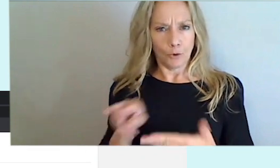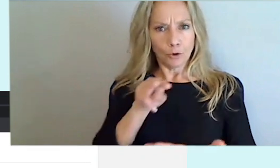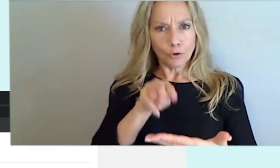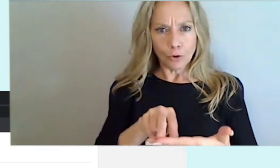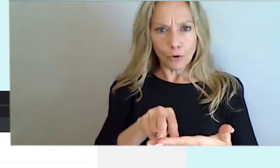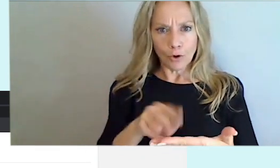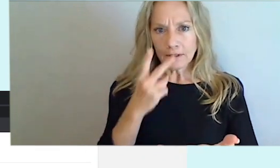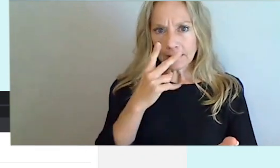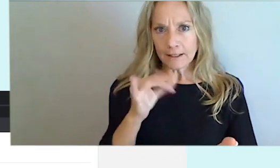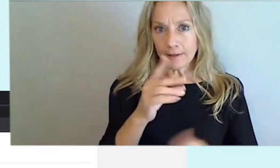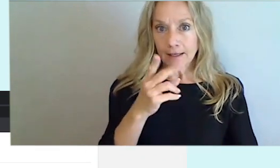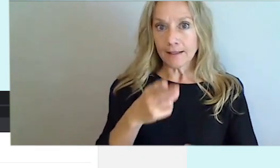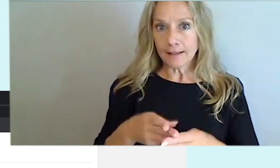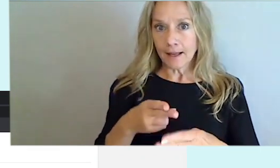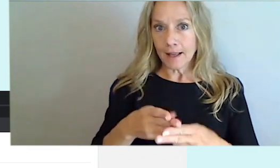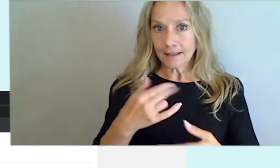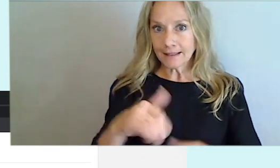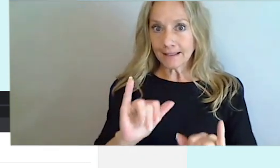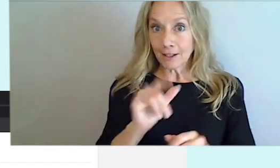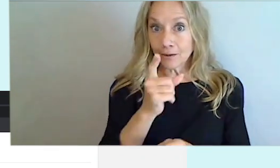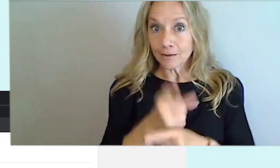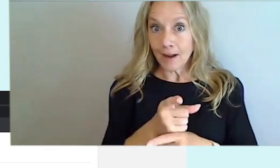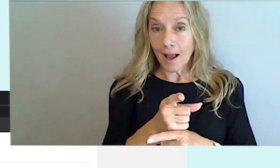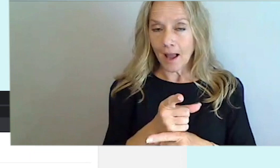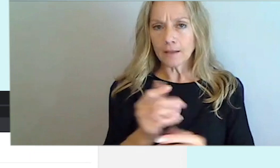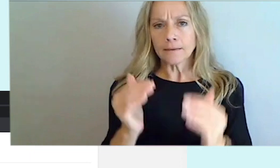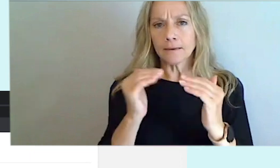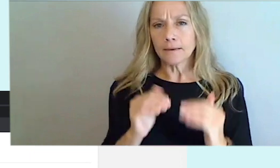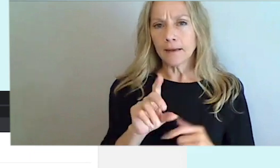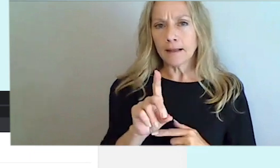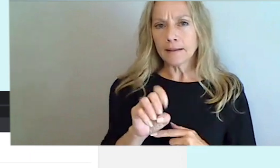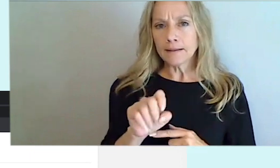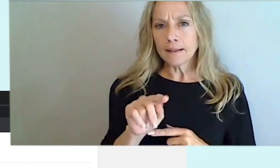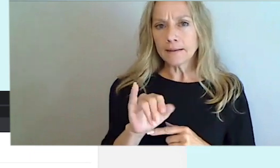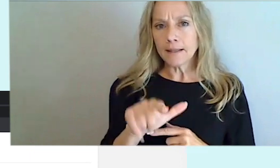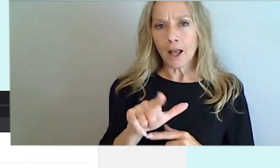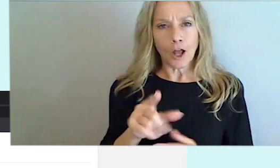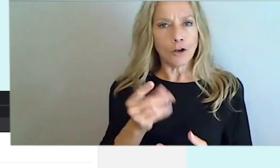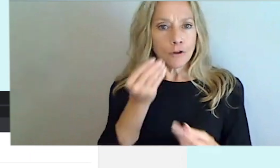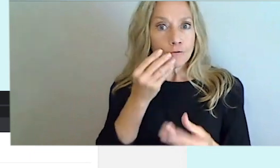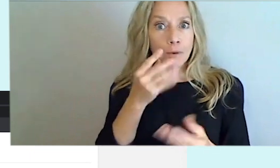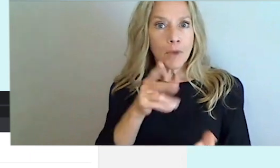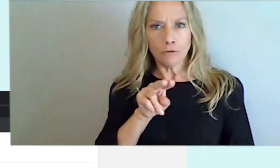in the Persons Details section. Review the information on file and make sure it is still correct.